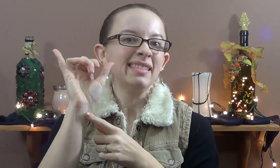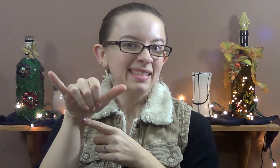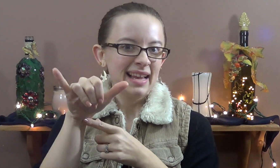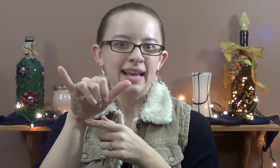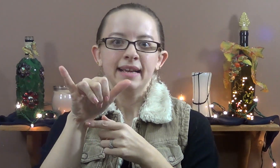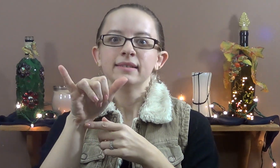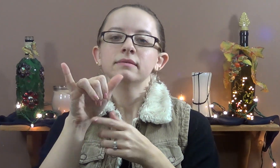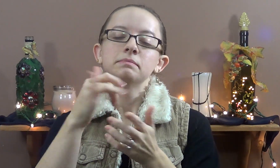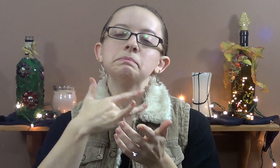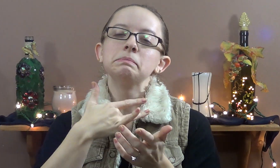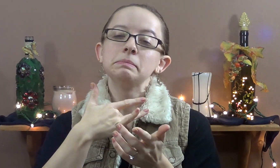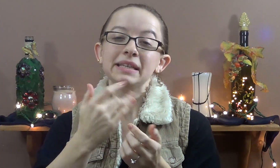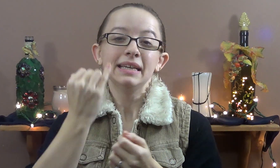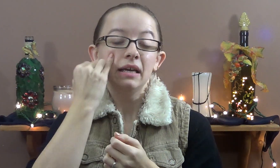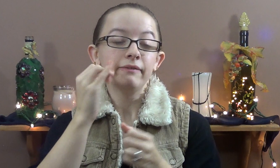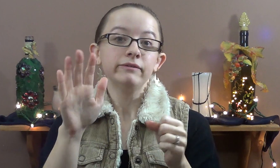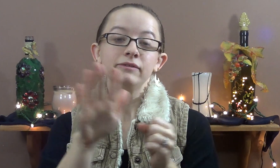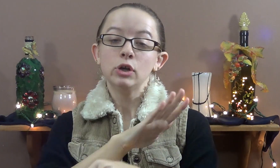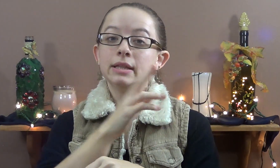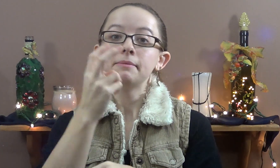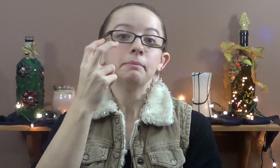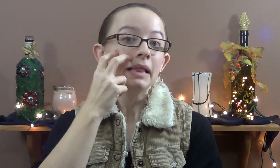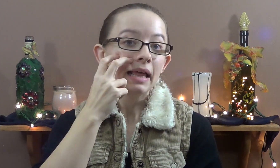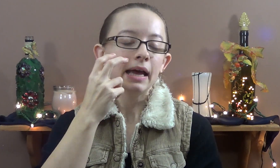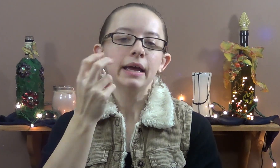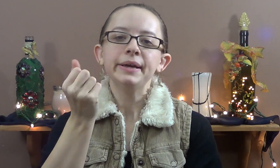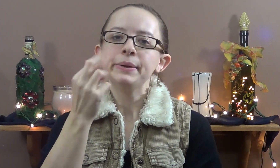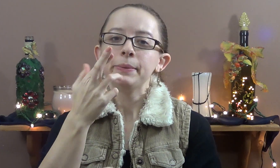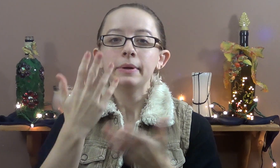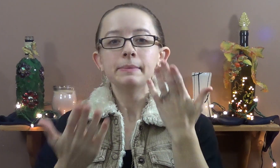So that's typcially used if somebody